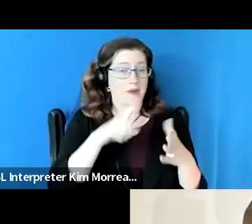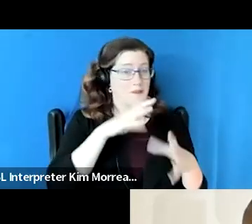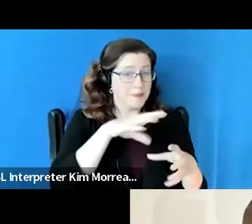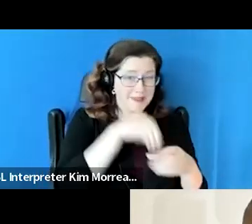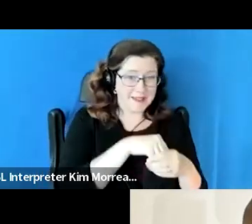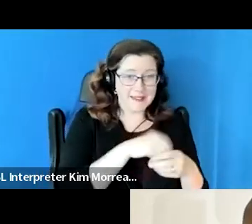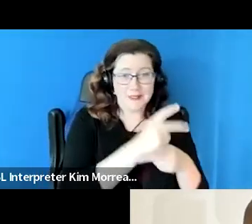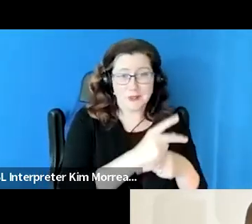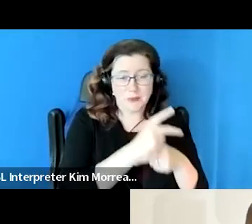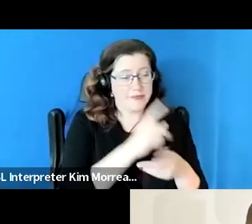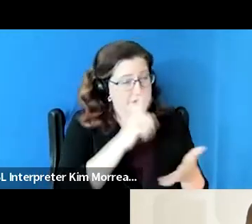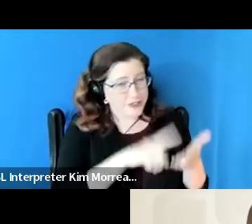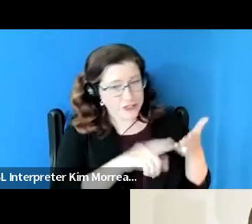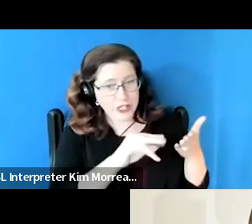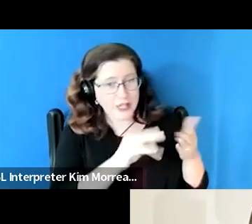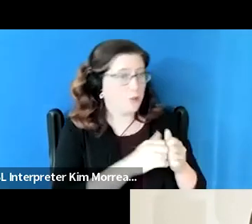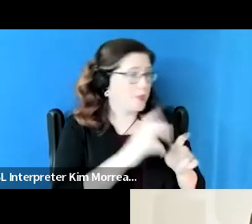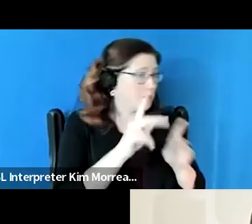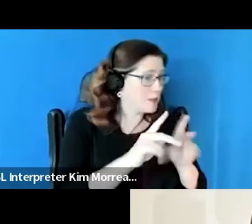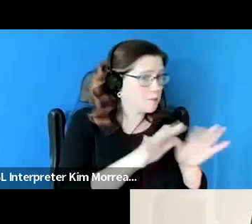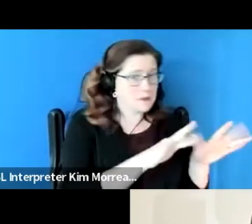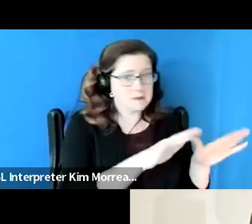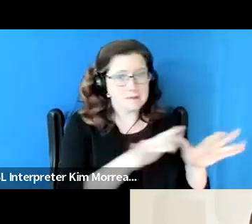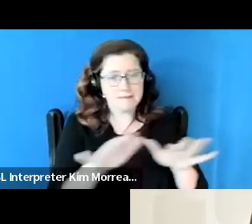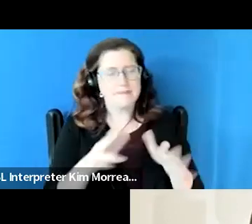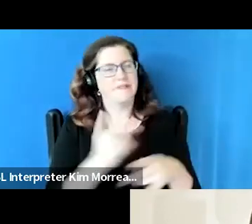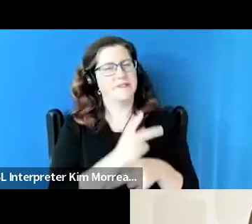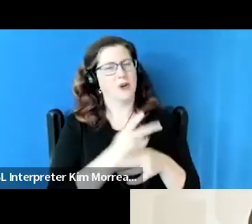checking in with people and peers to really figure out what's gonna work for you.